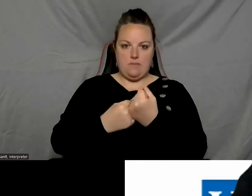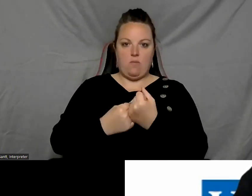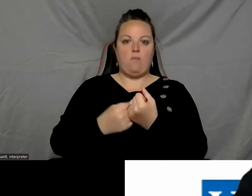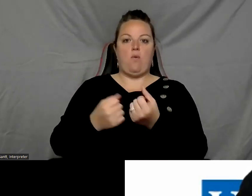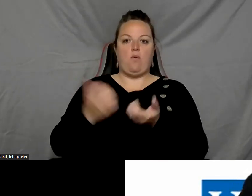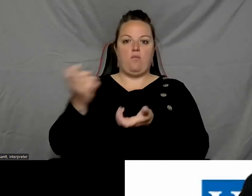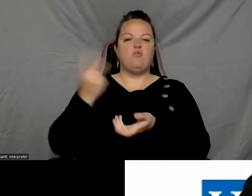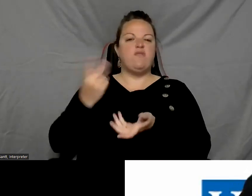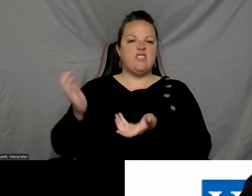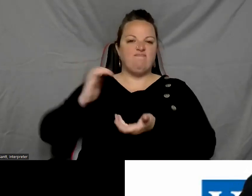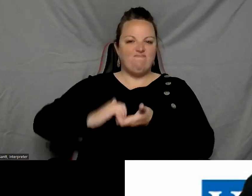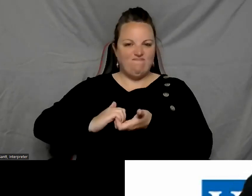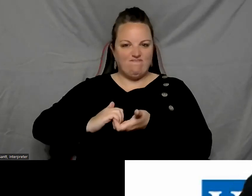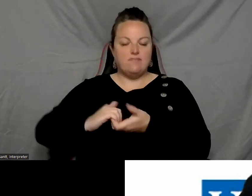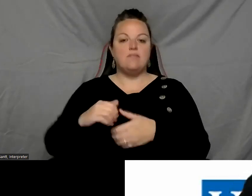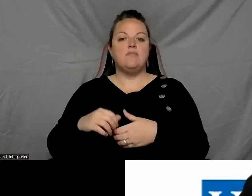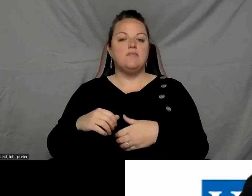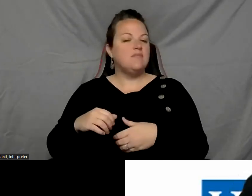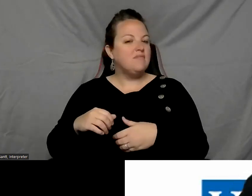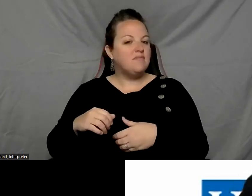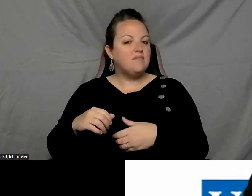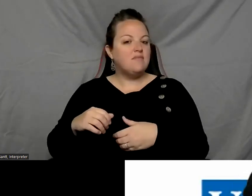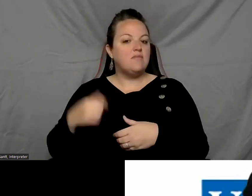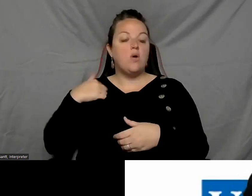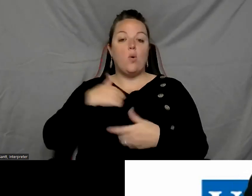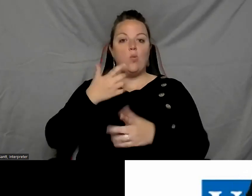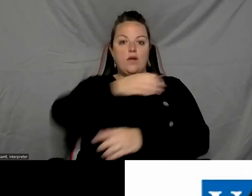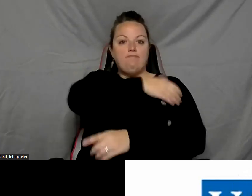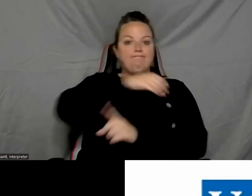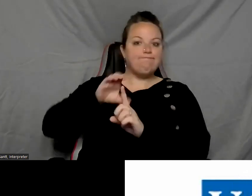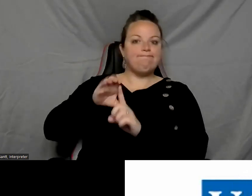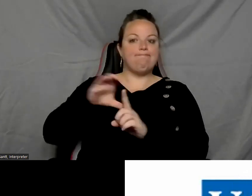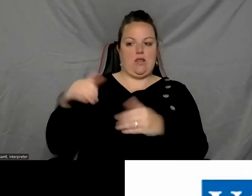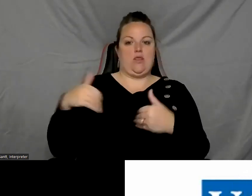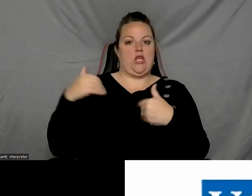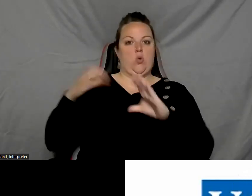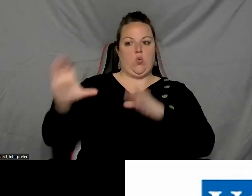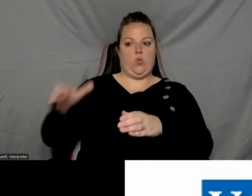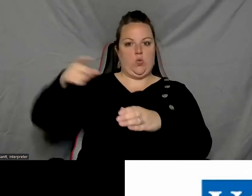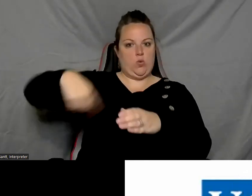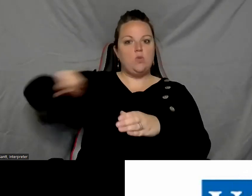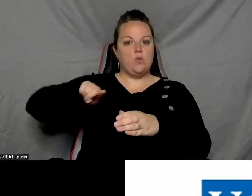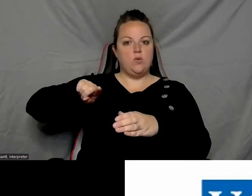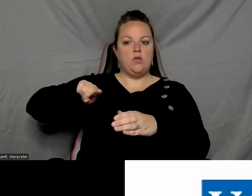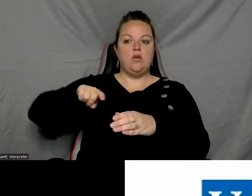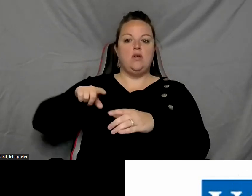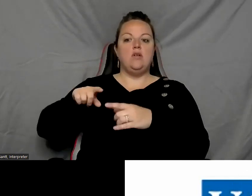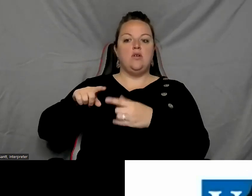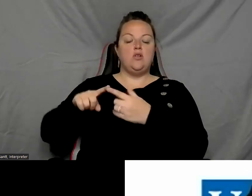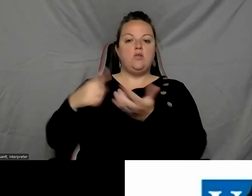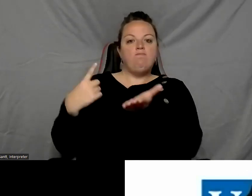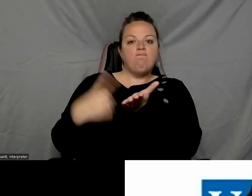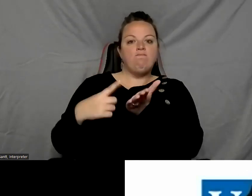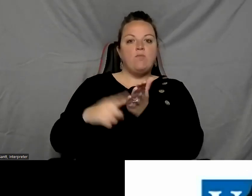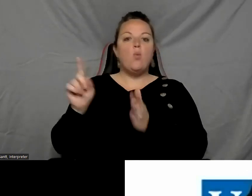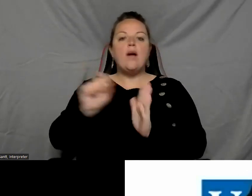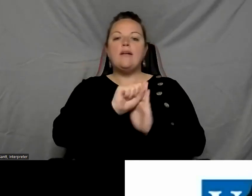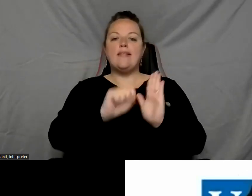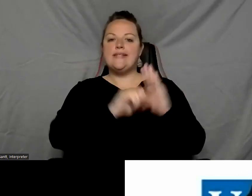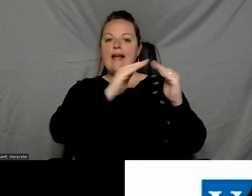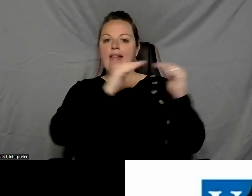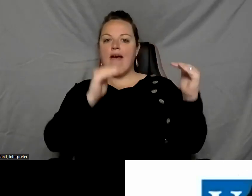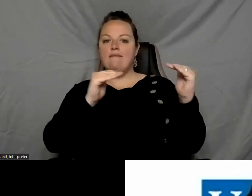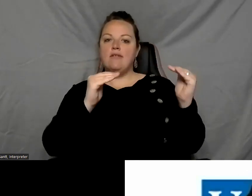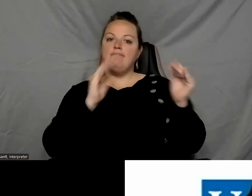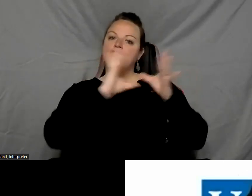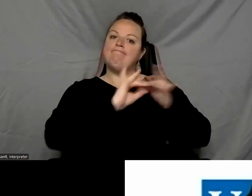And there we empower this youth to talk at state level in other words, to talk (audio